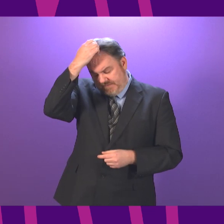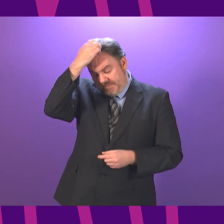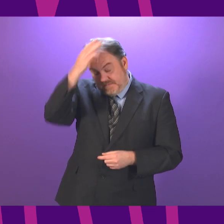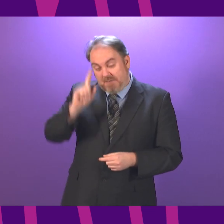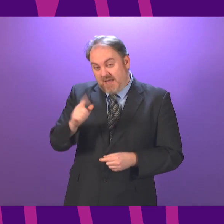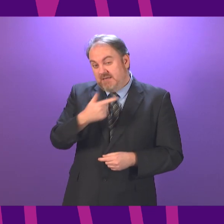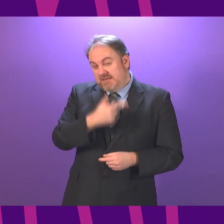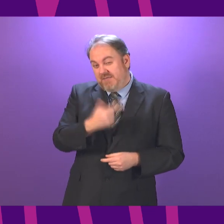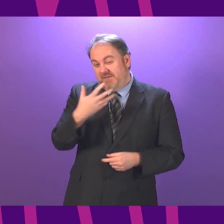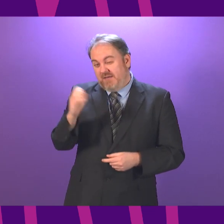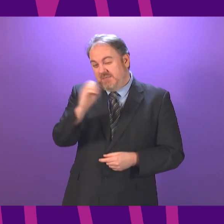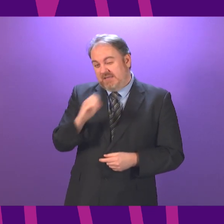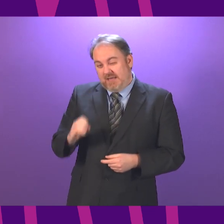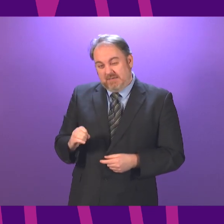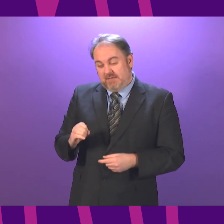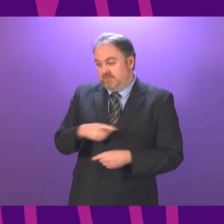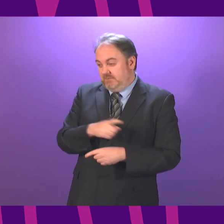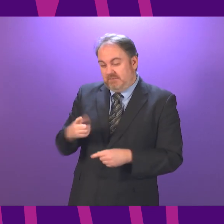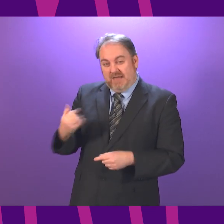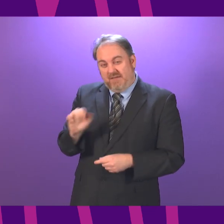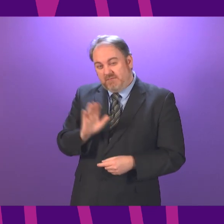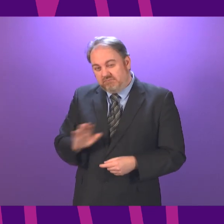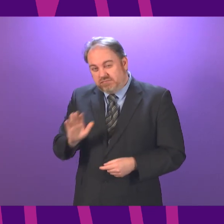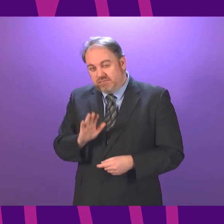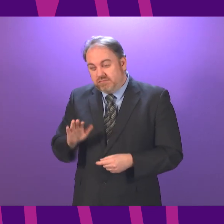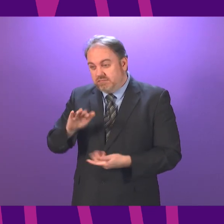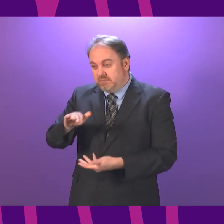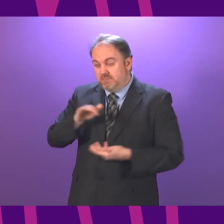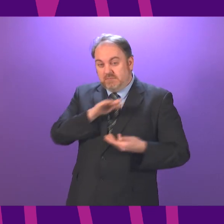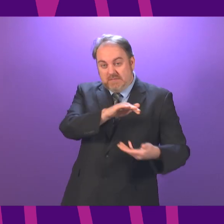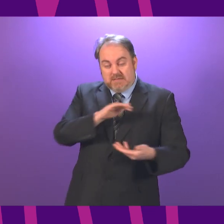GP practices either have or are in the process of getting supply. That figure